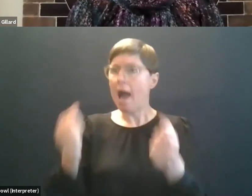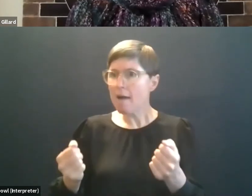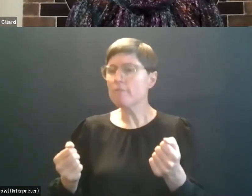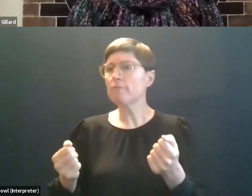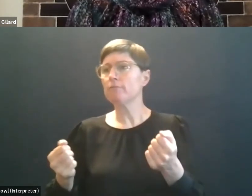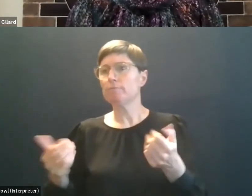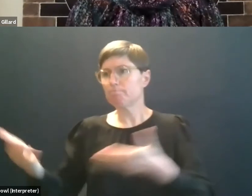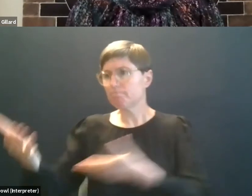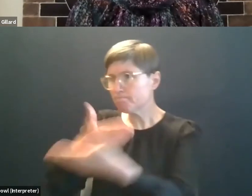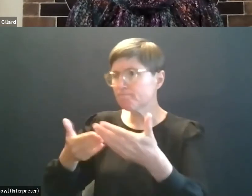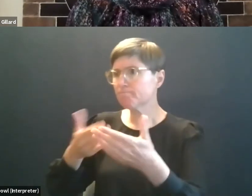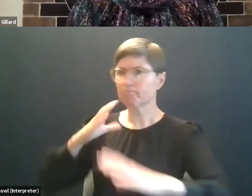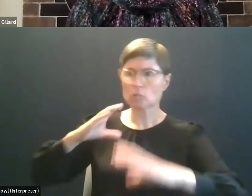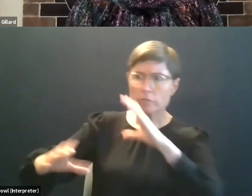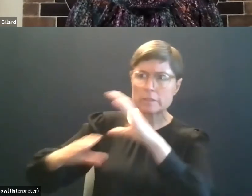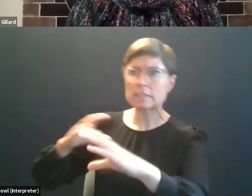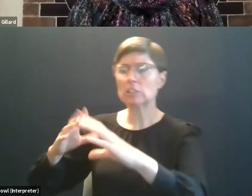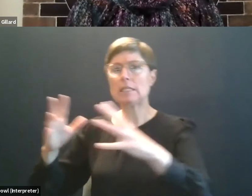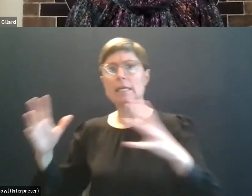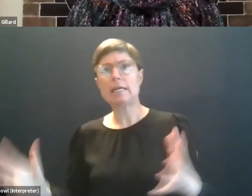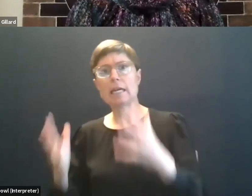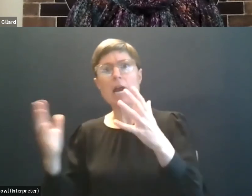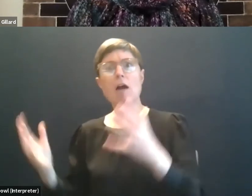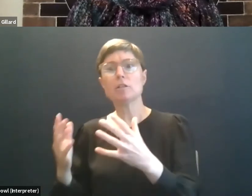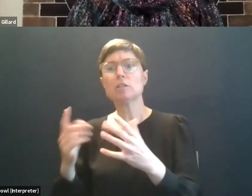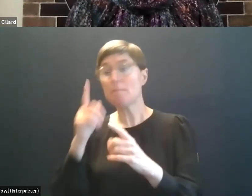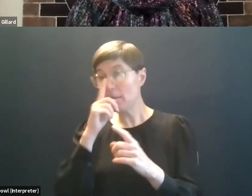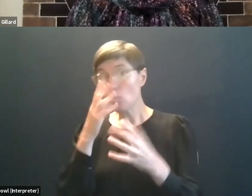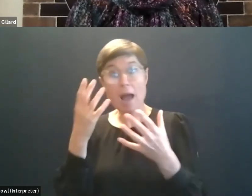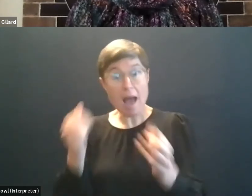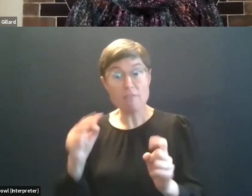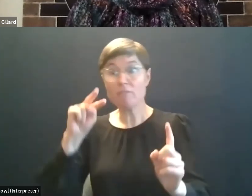in conversation are encourage people with different perspectives and experiences to